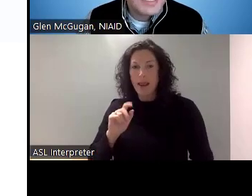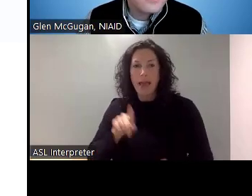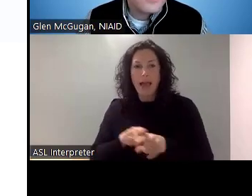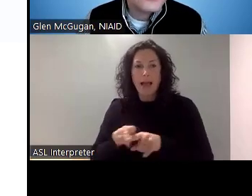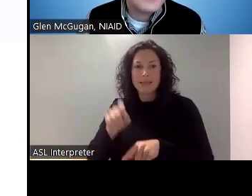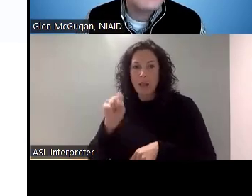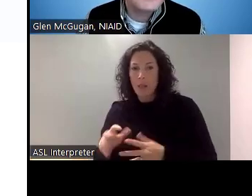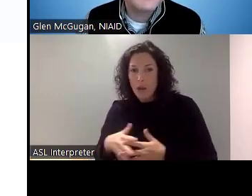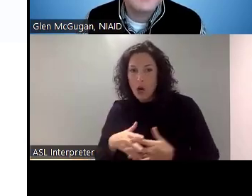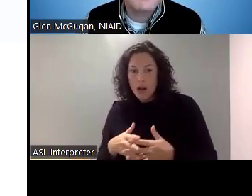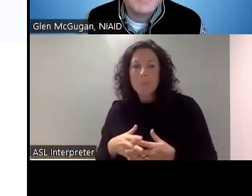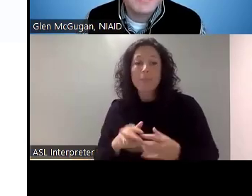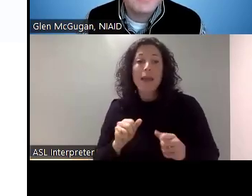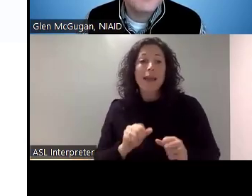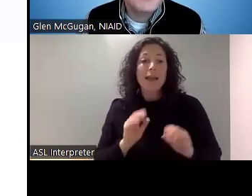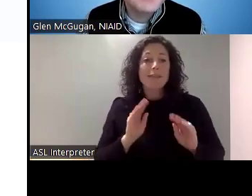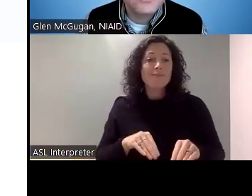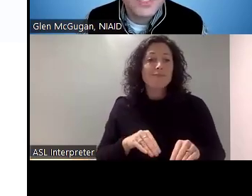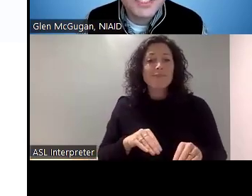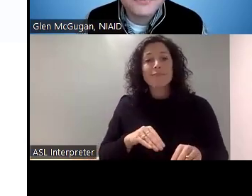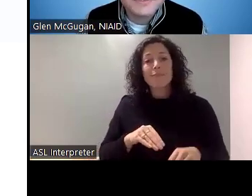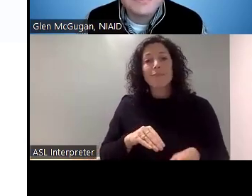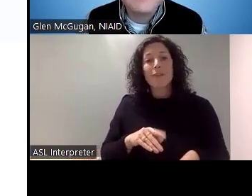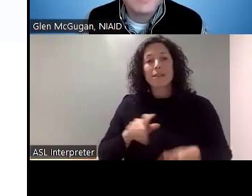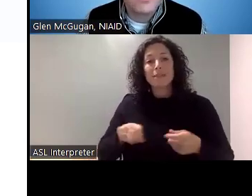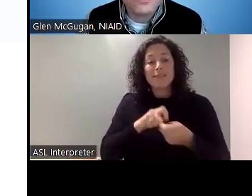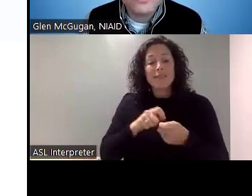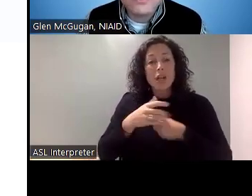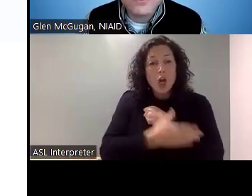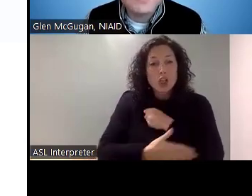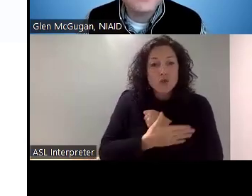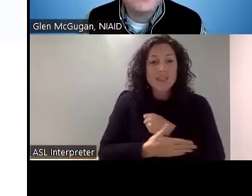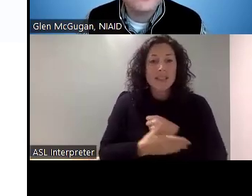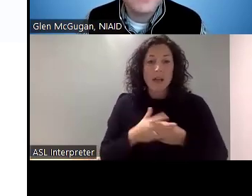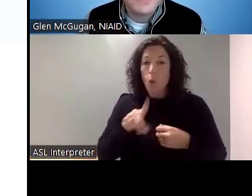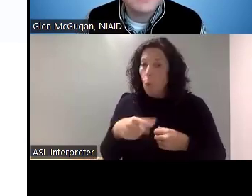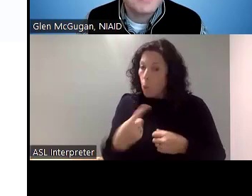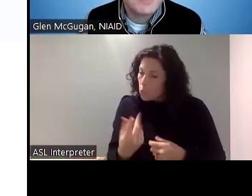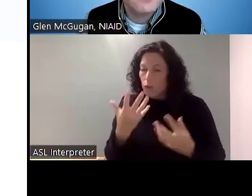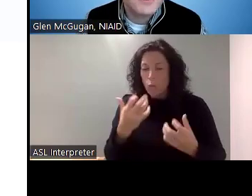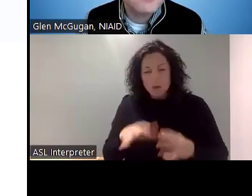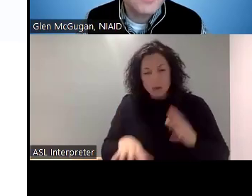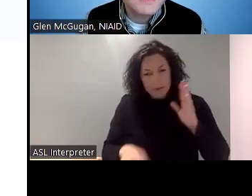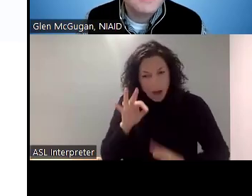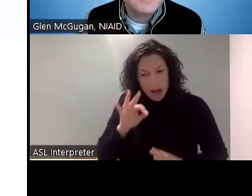I can also even limit it by a particular country. If I only wanted to find a collaborator in Brazil,